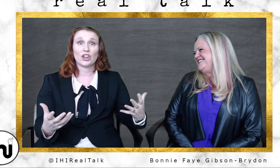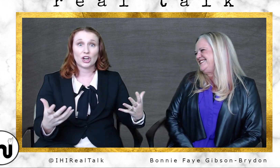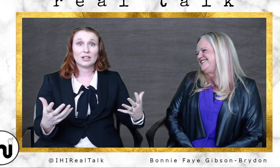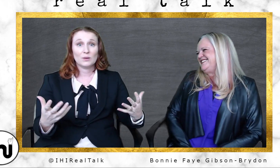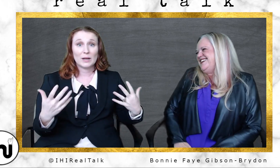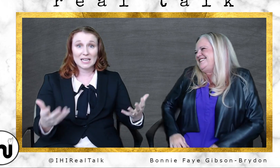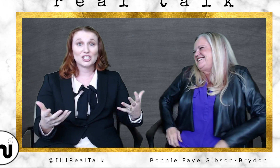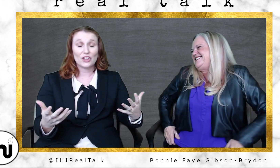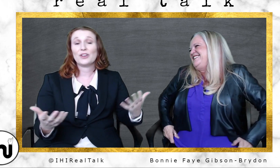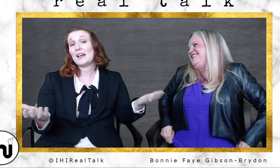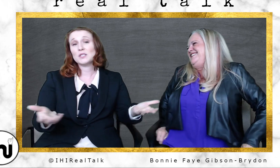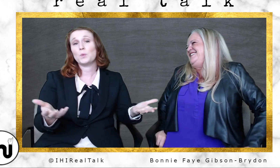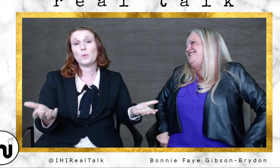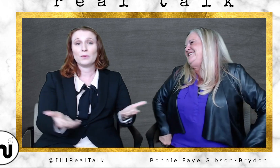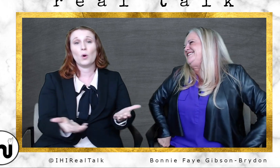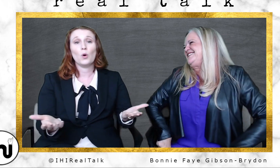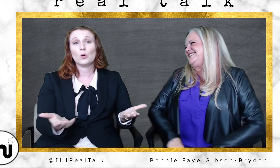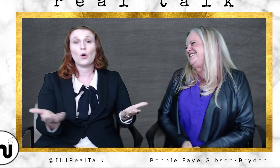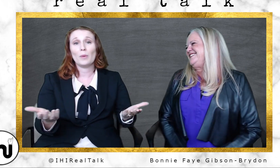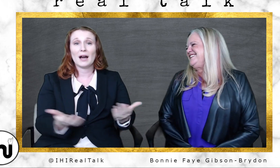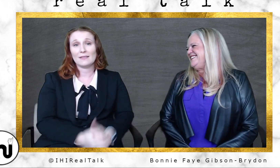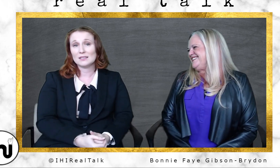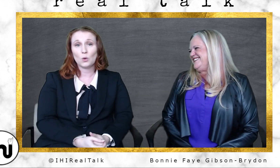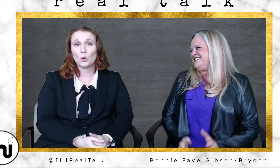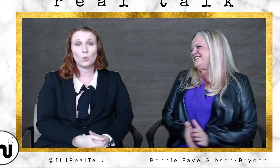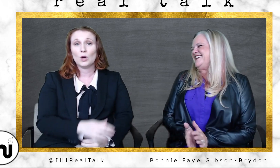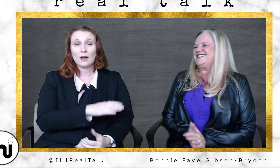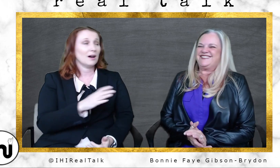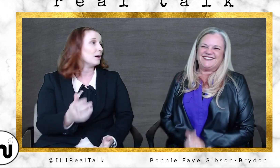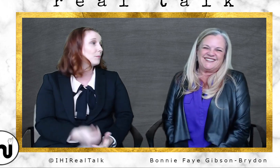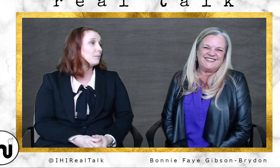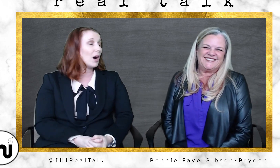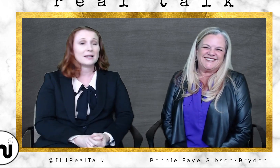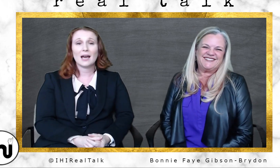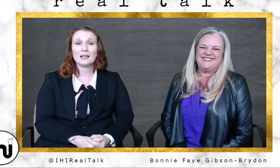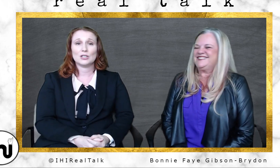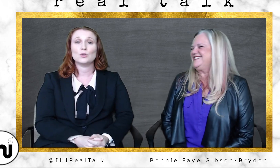We need each other, and that's the whole goal behind this whole podcast/YouTube